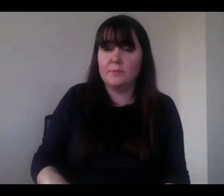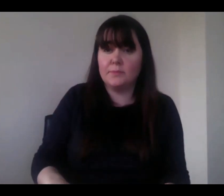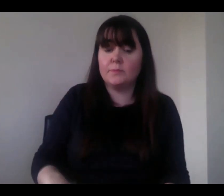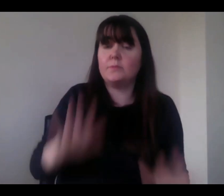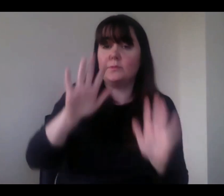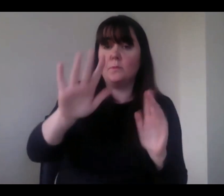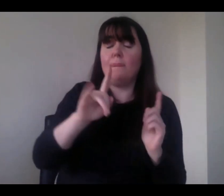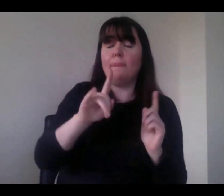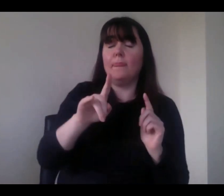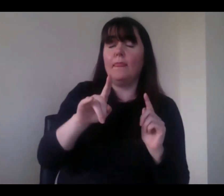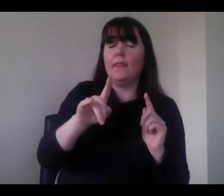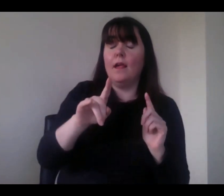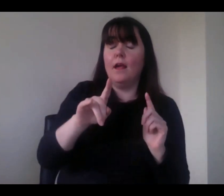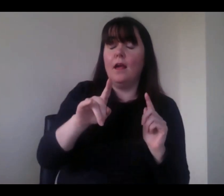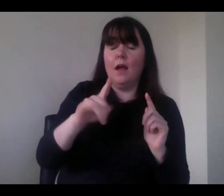for justice, social equality.